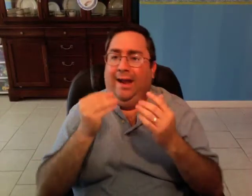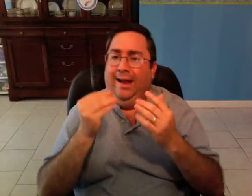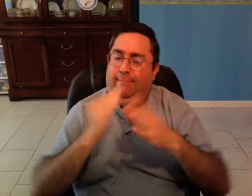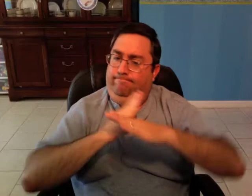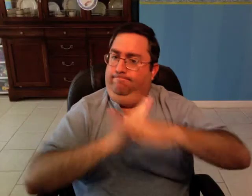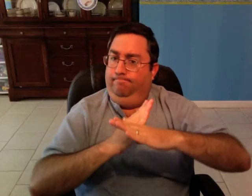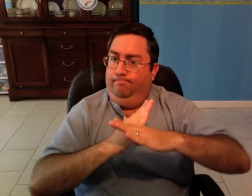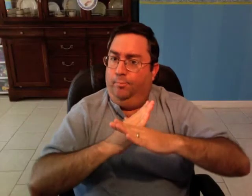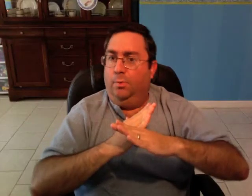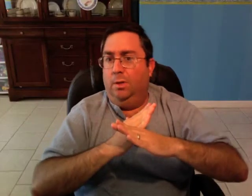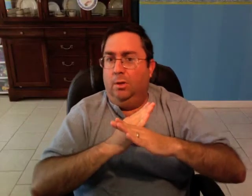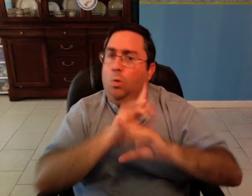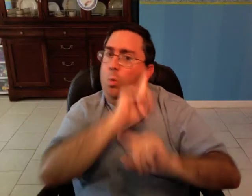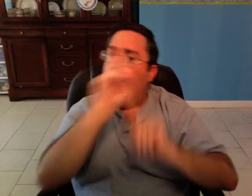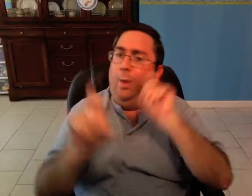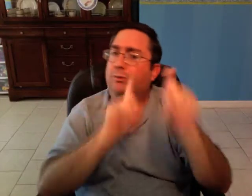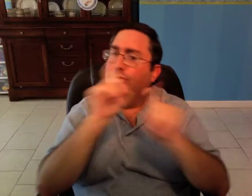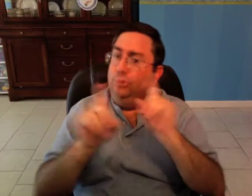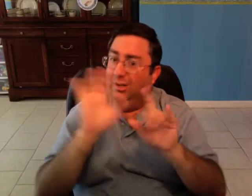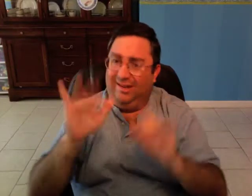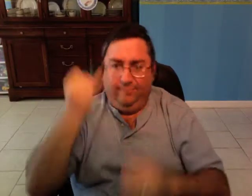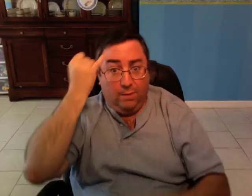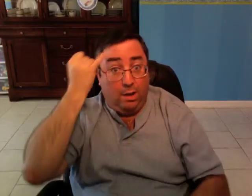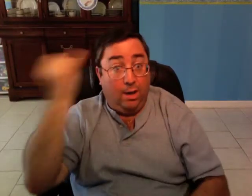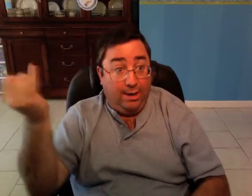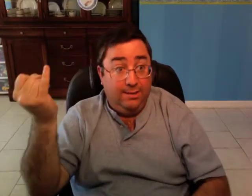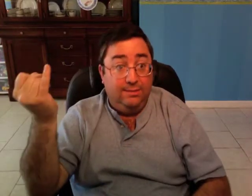and preclude questioning of those ideas.